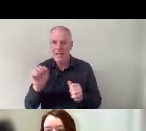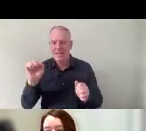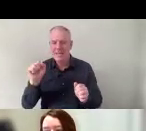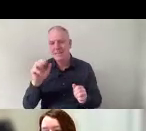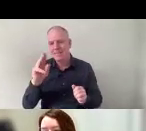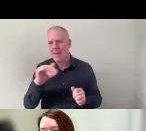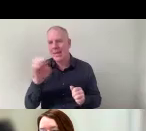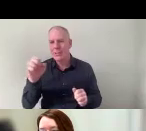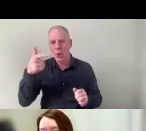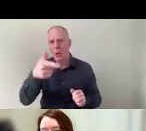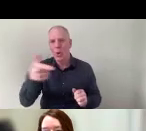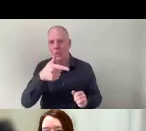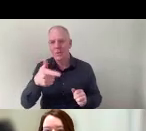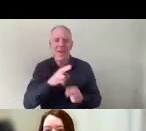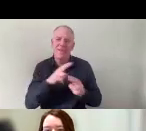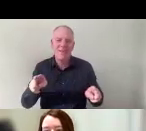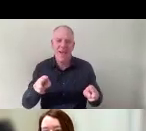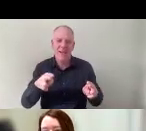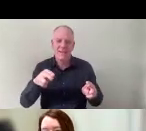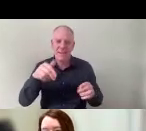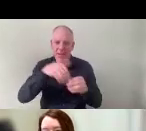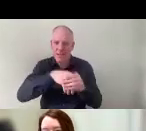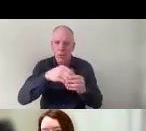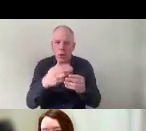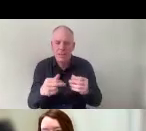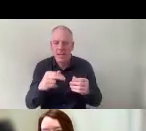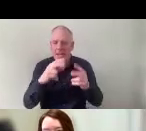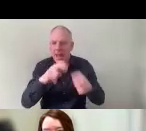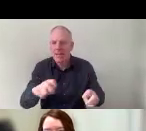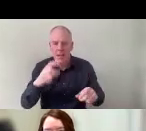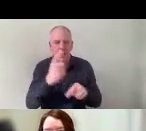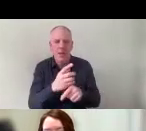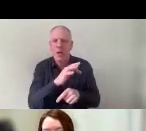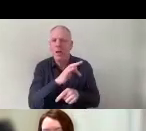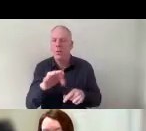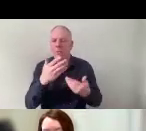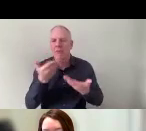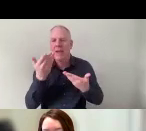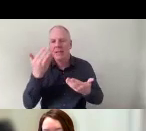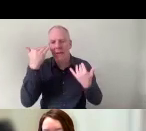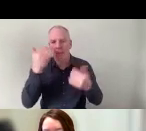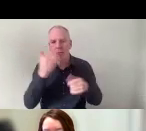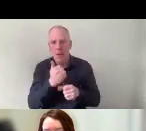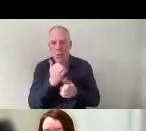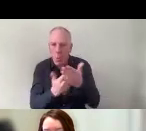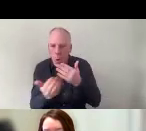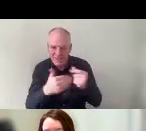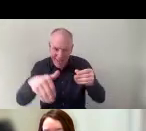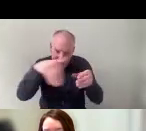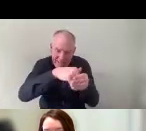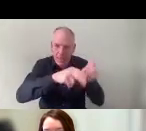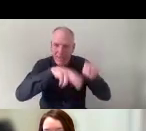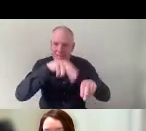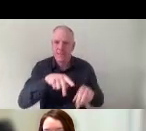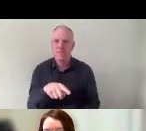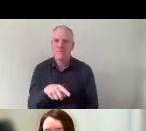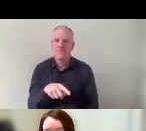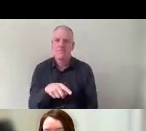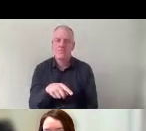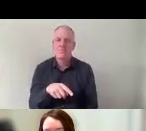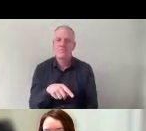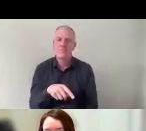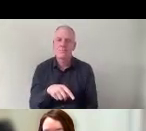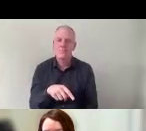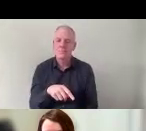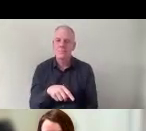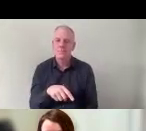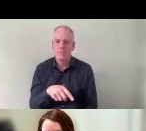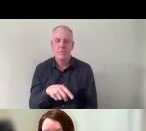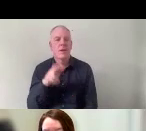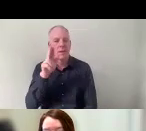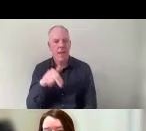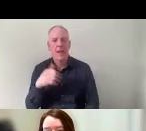completely non-invasive, and it's an elemental analysis techniques, which means that it gives us information on the elements in the painting. It emits a very low dose of